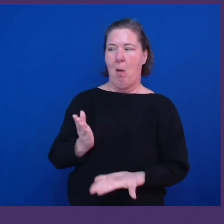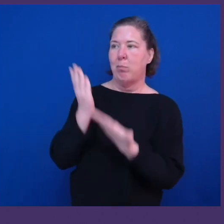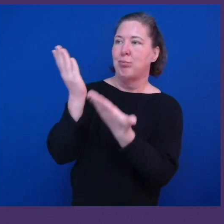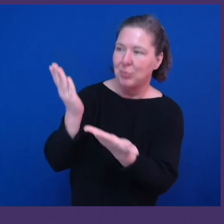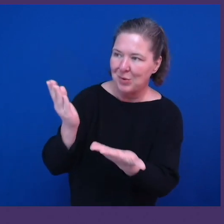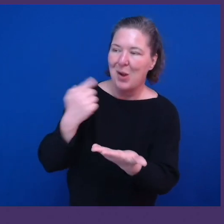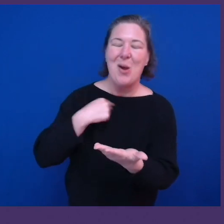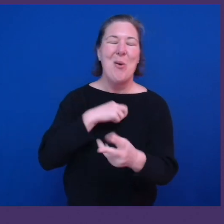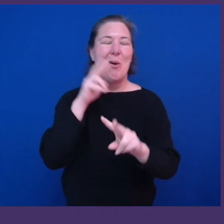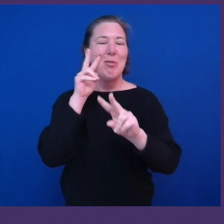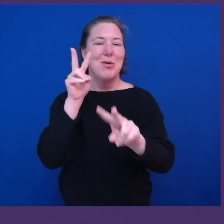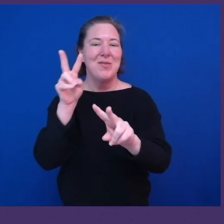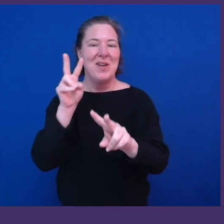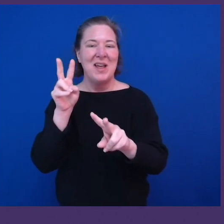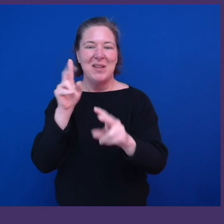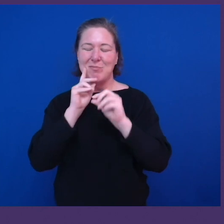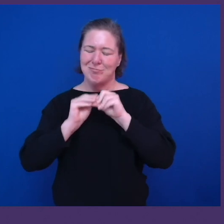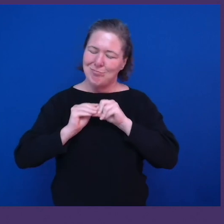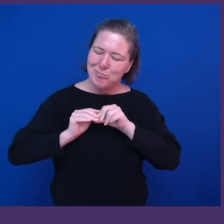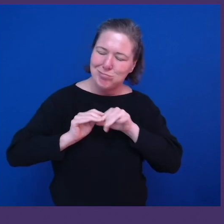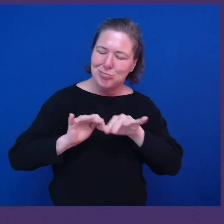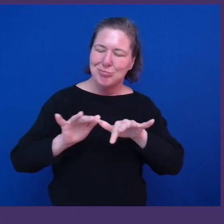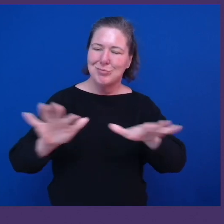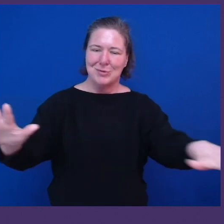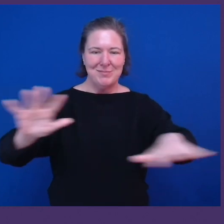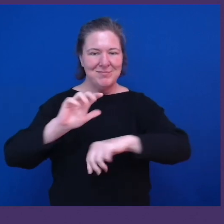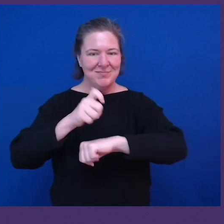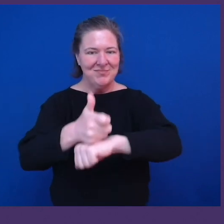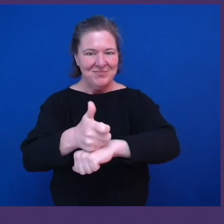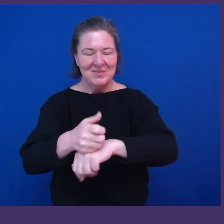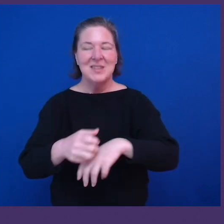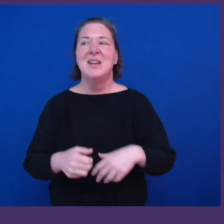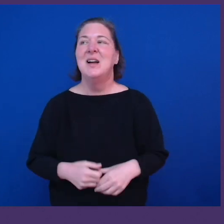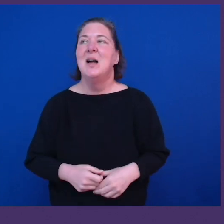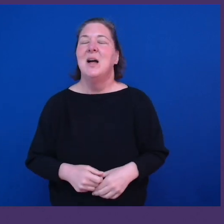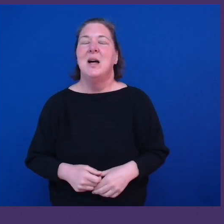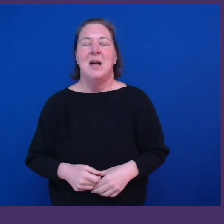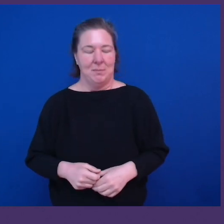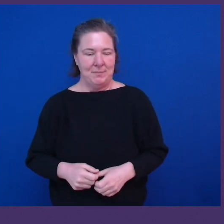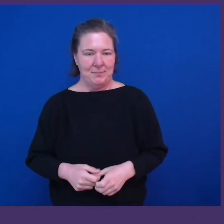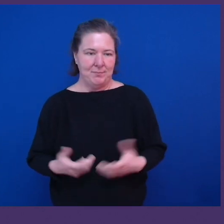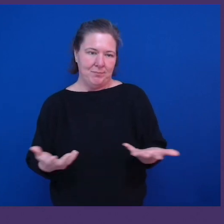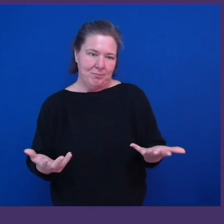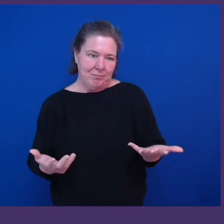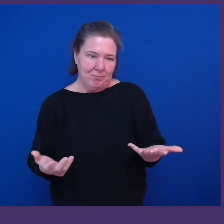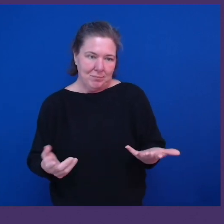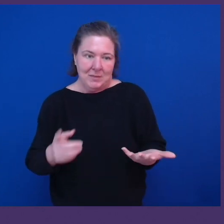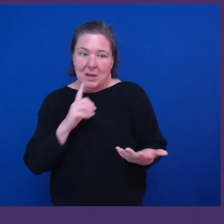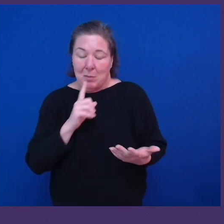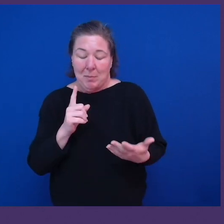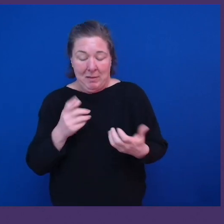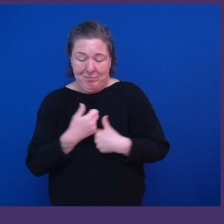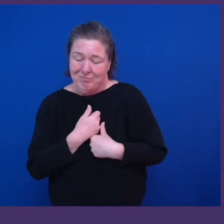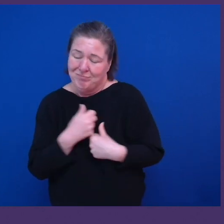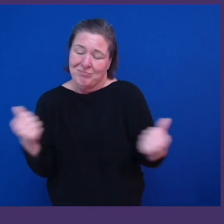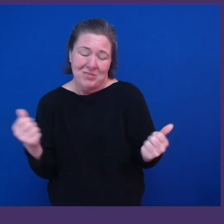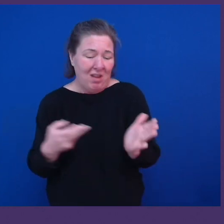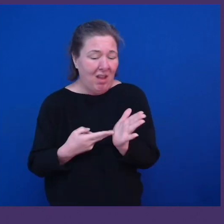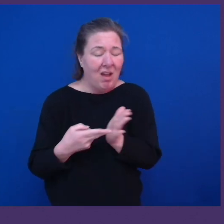to its widespread implementation. Just being very candid and honest, I think there's a lot